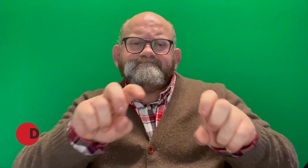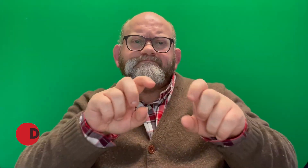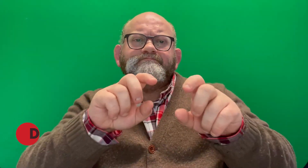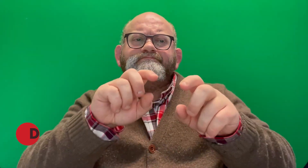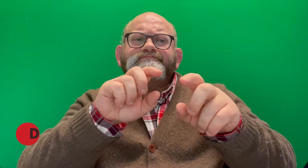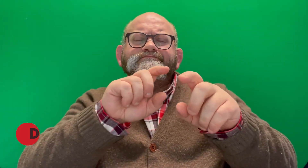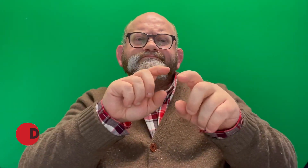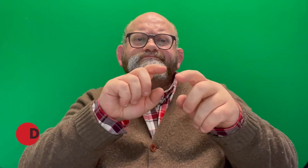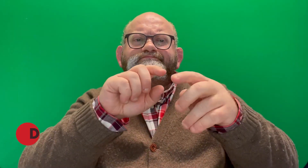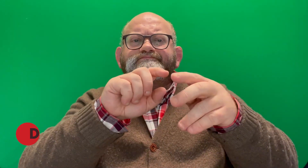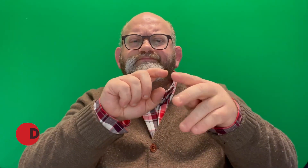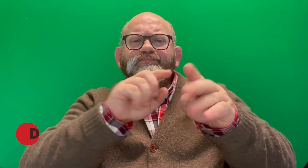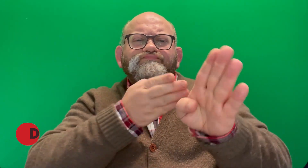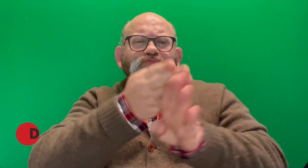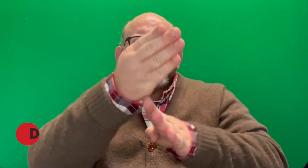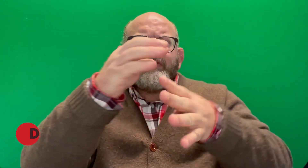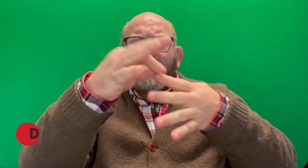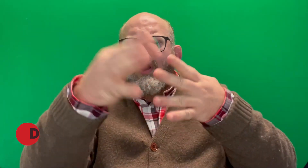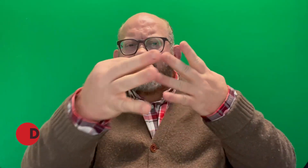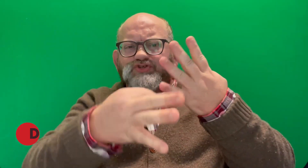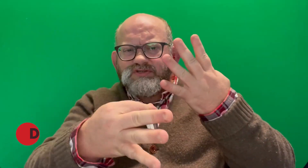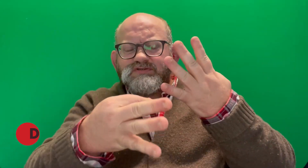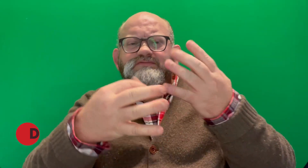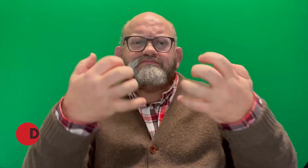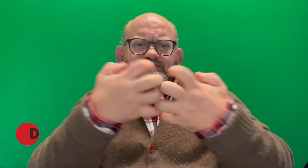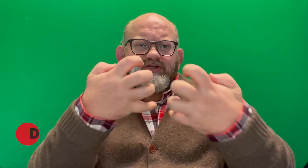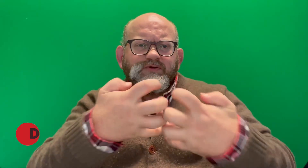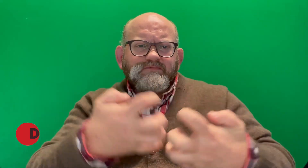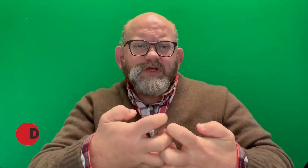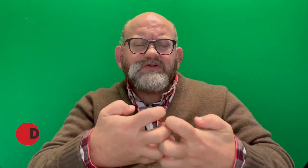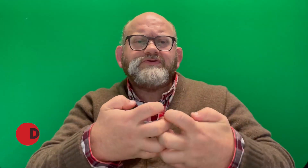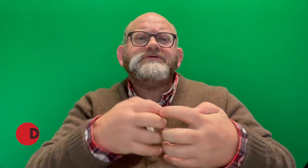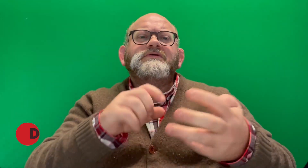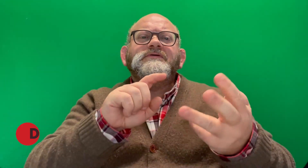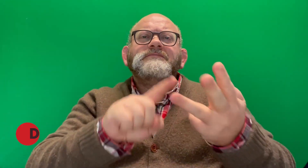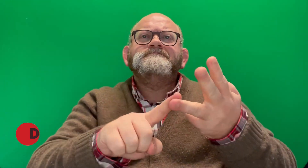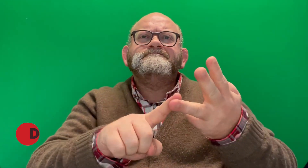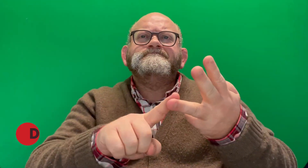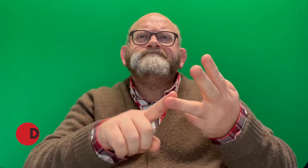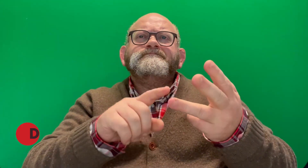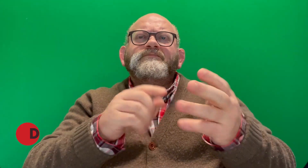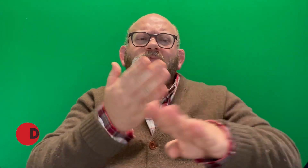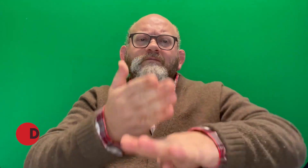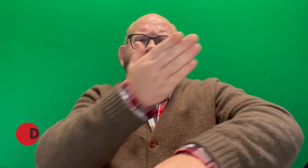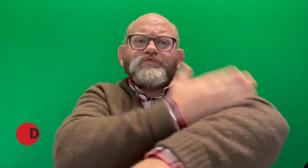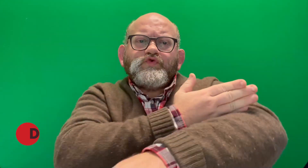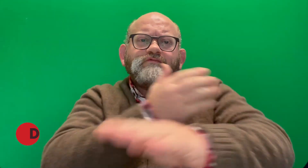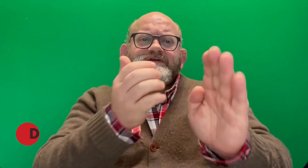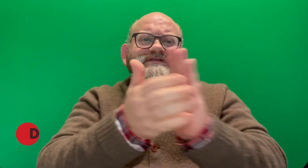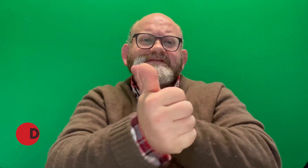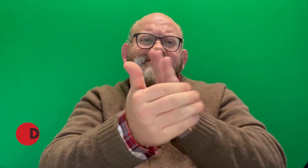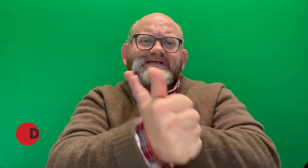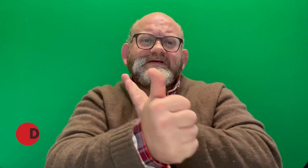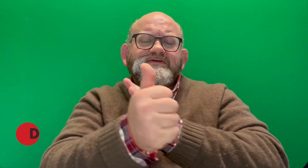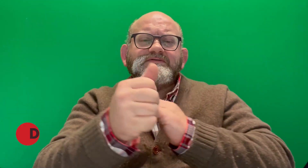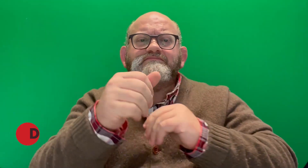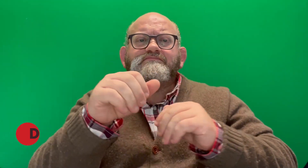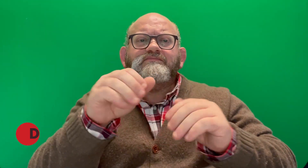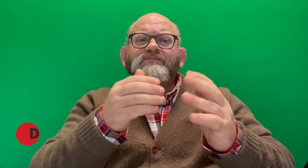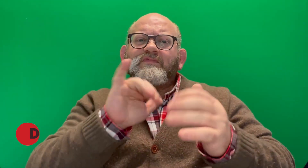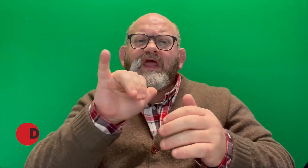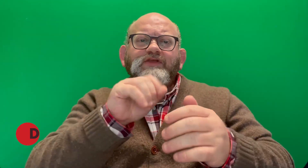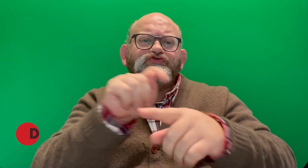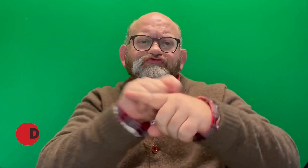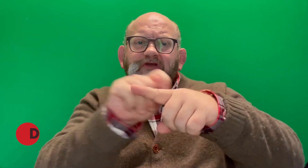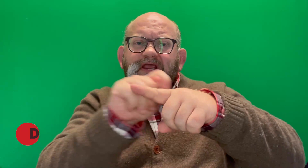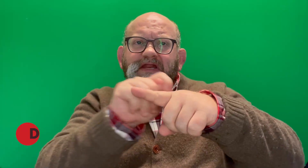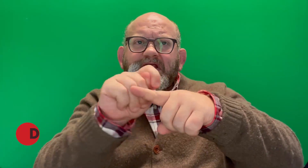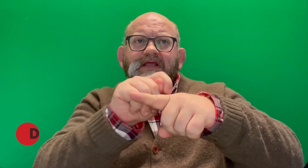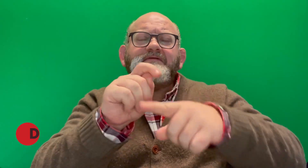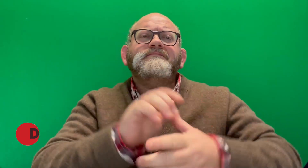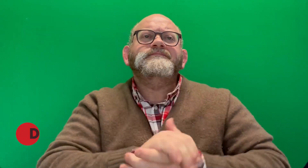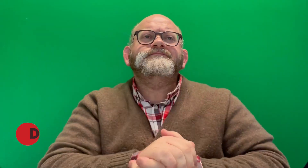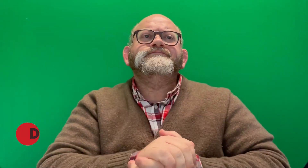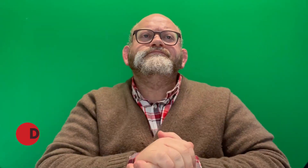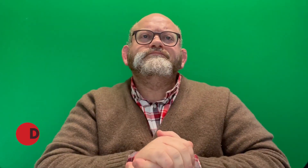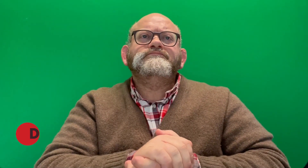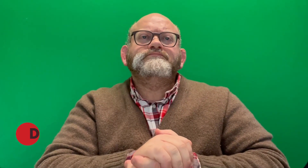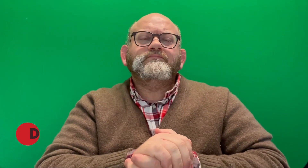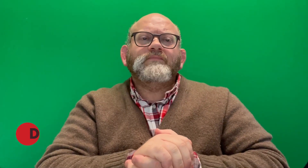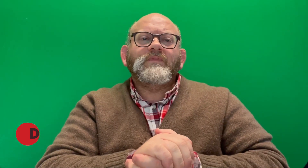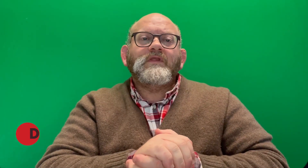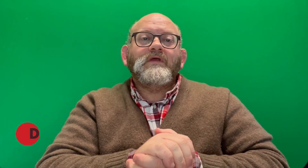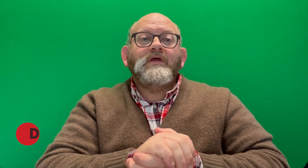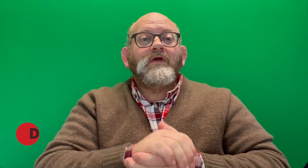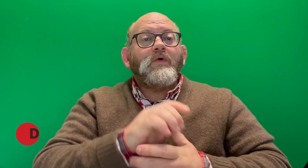professional options, matches jobs, and improves skills like training.